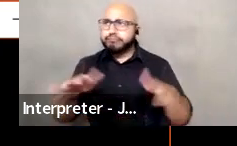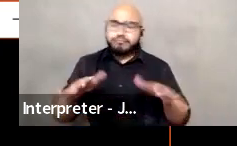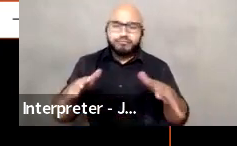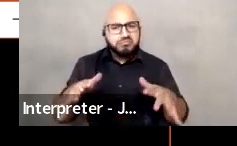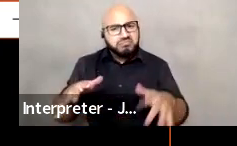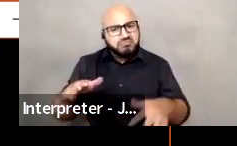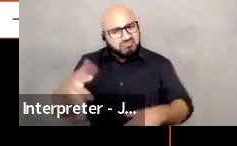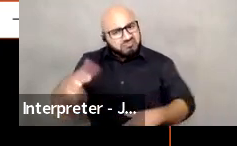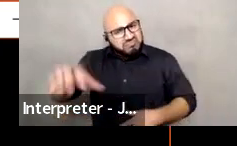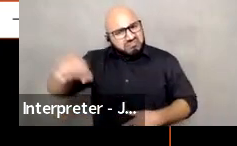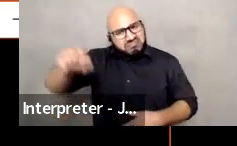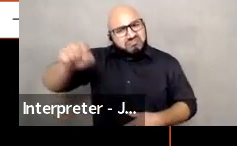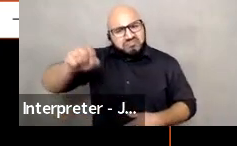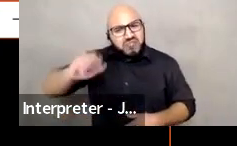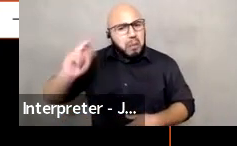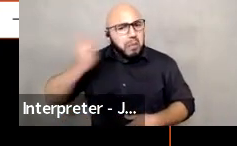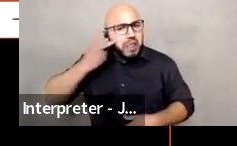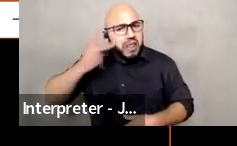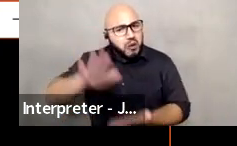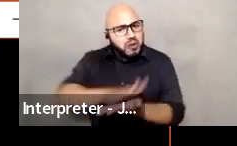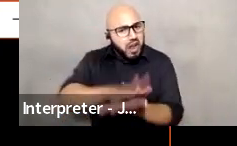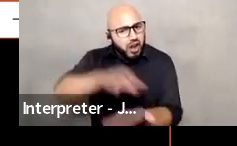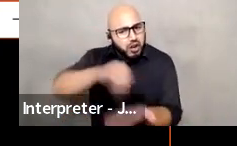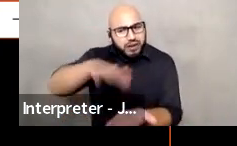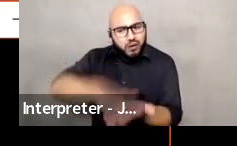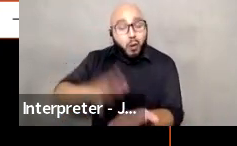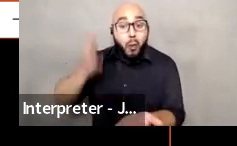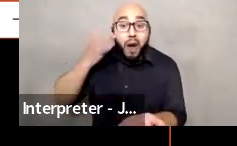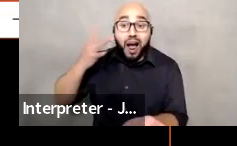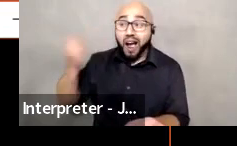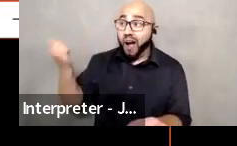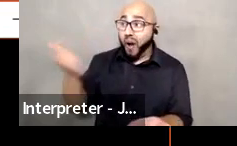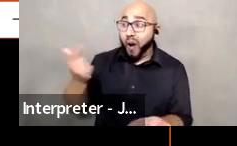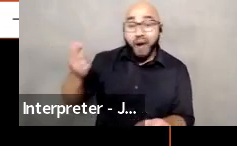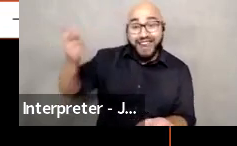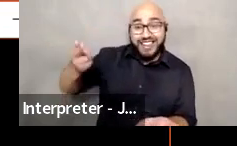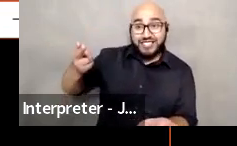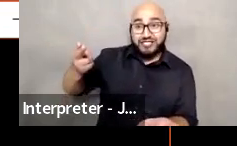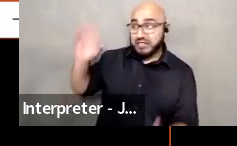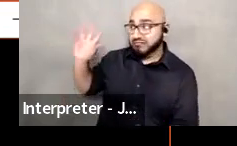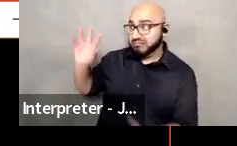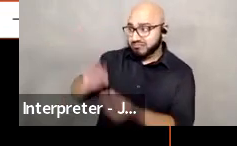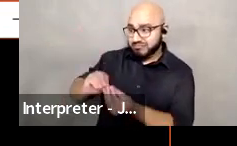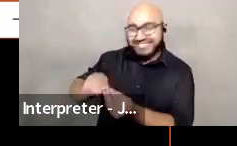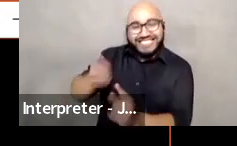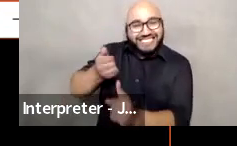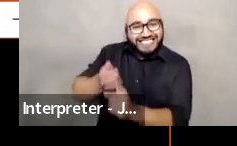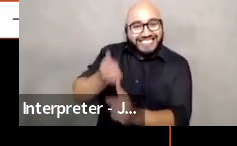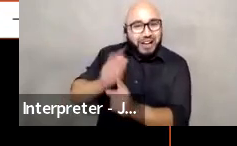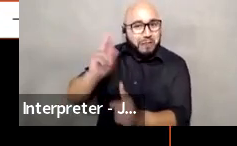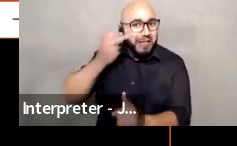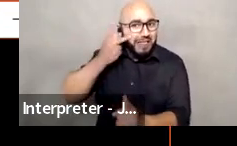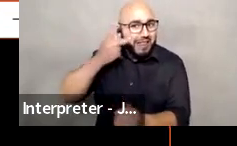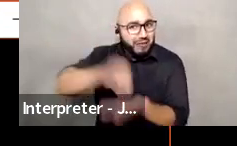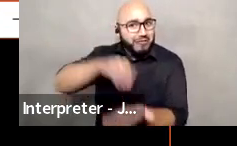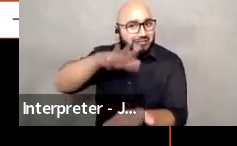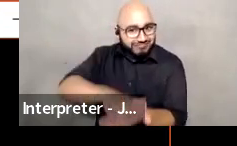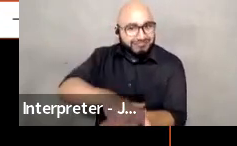Document in the sense that. Oral. History is. A political. Document, and we'll. Talk about that as. We go through today. But.